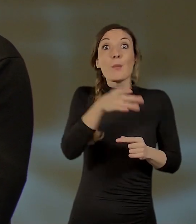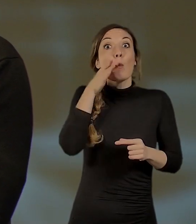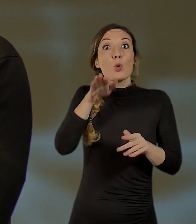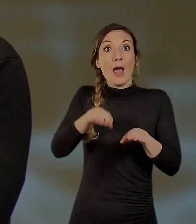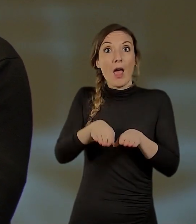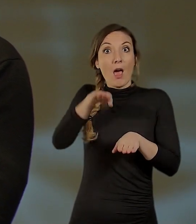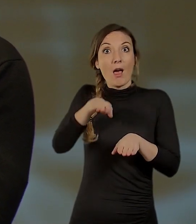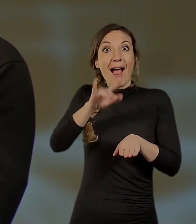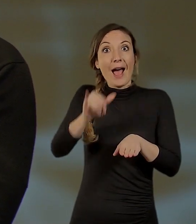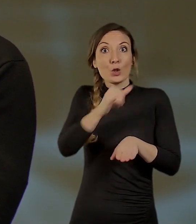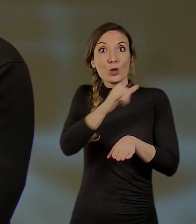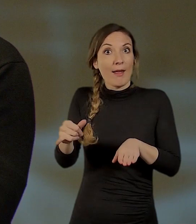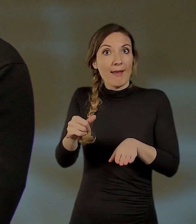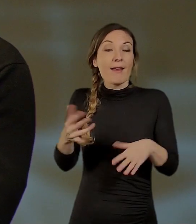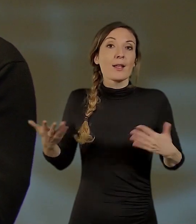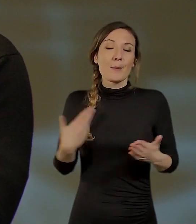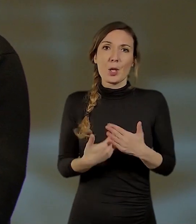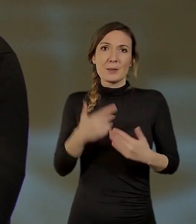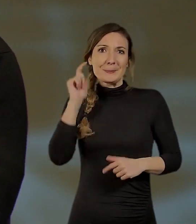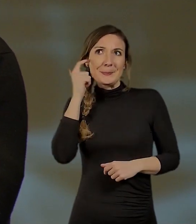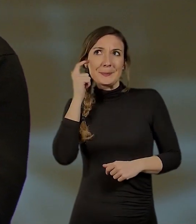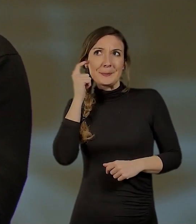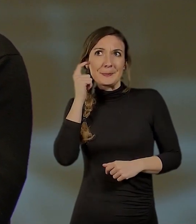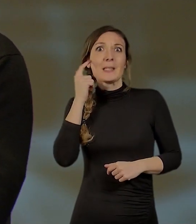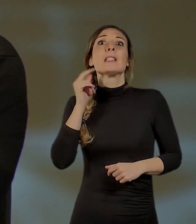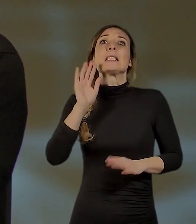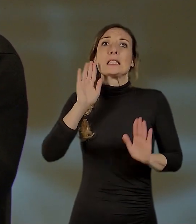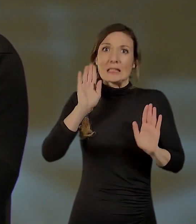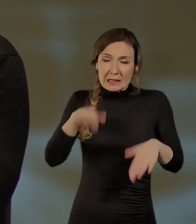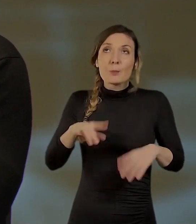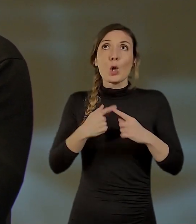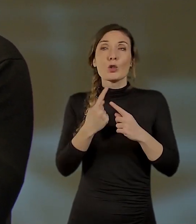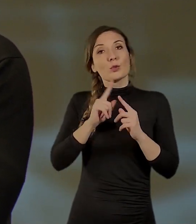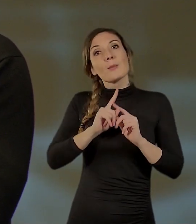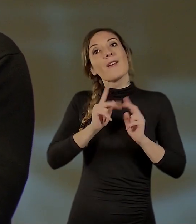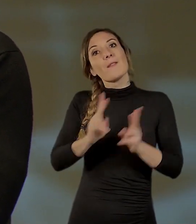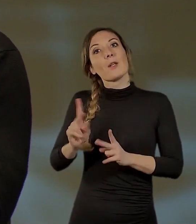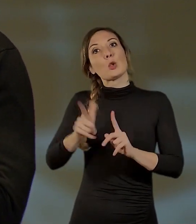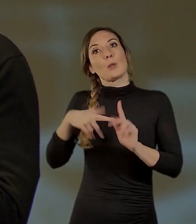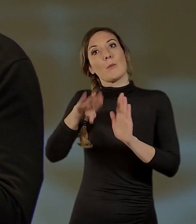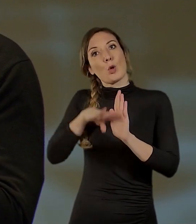we found some old unused corridors that lead from the former sugar factory under the railway line now.